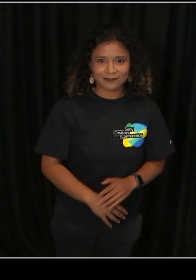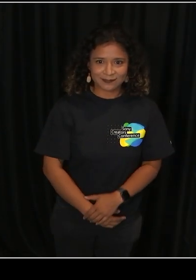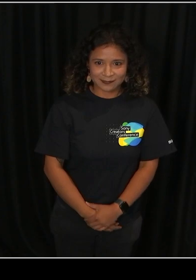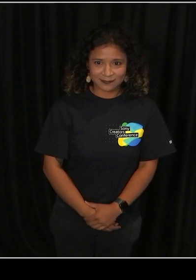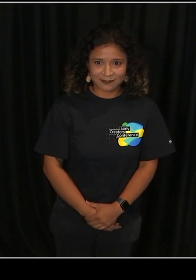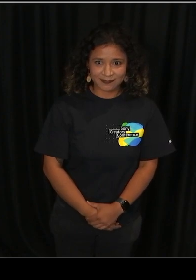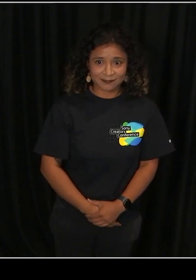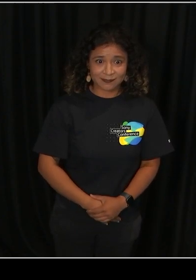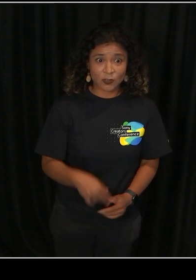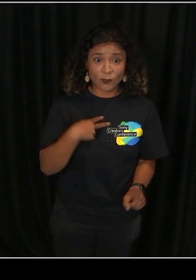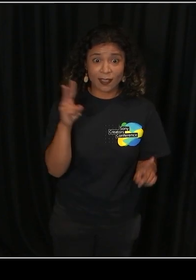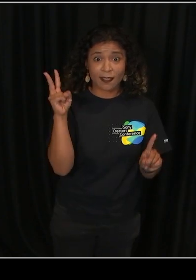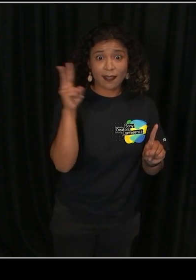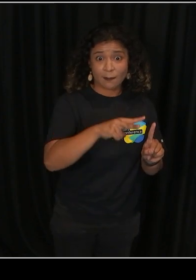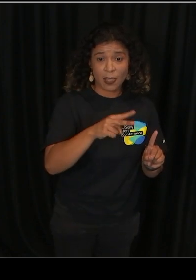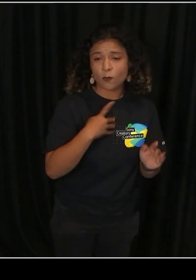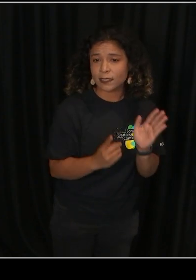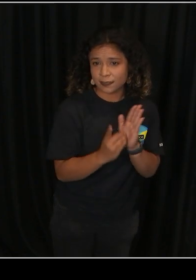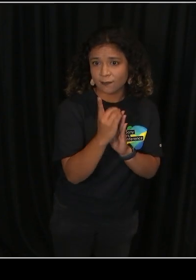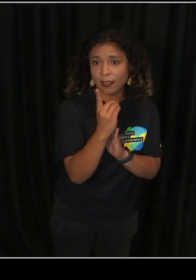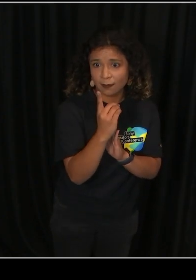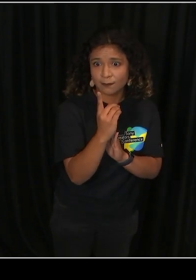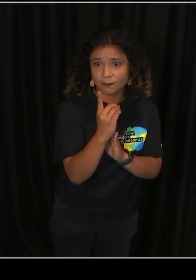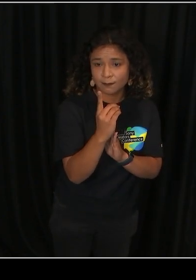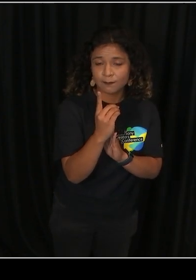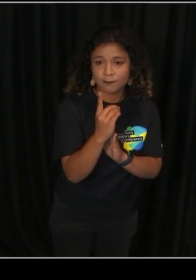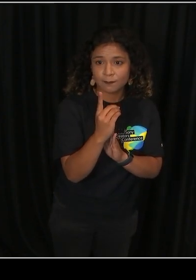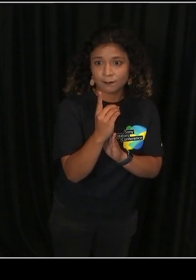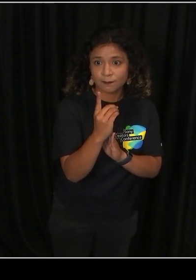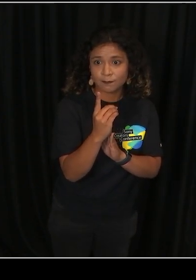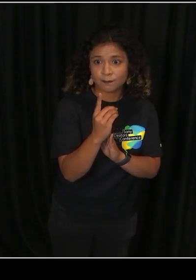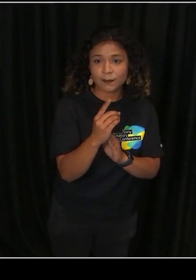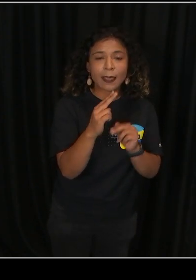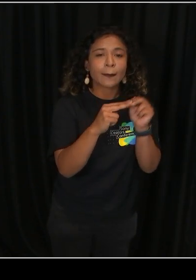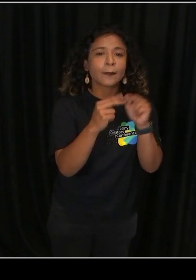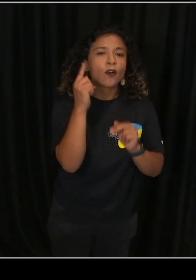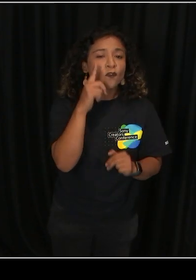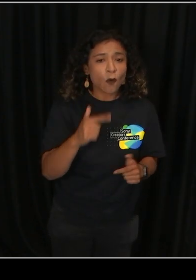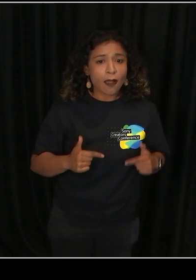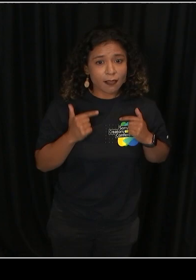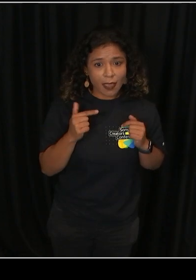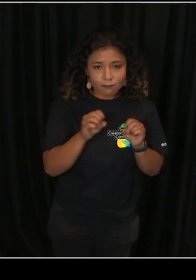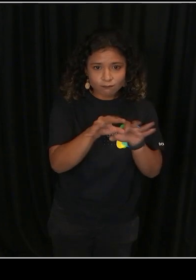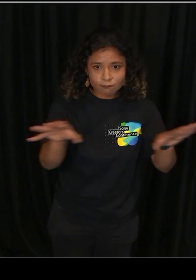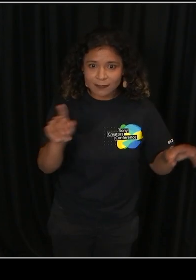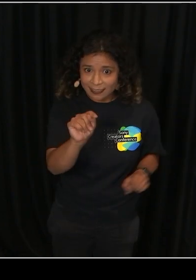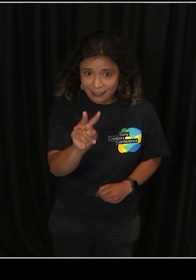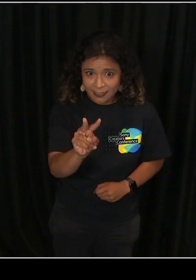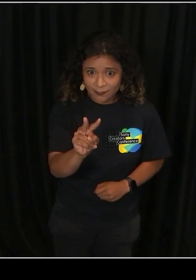So the applications that we develop on top of these virtual simulations are built for live broadcast, and they range from virtual director tools